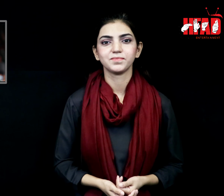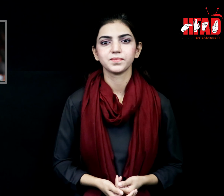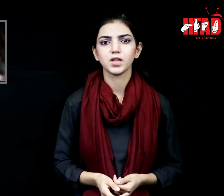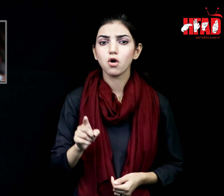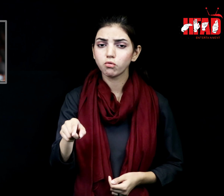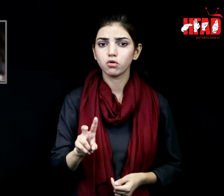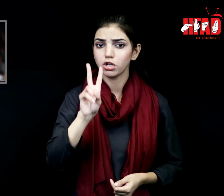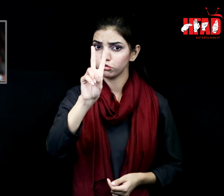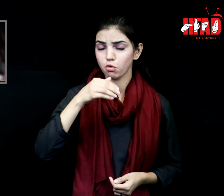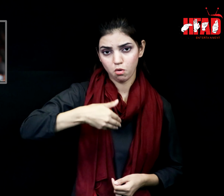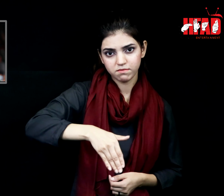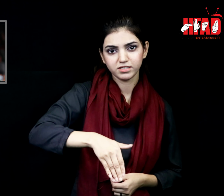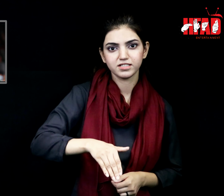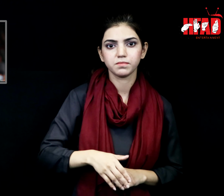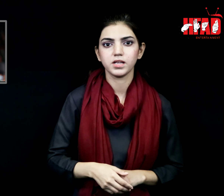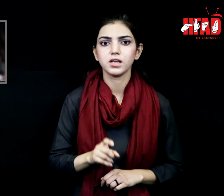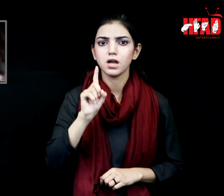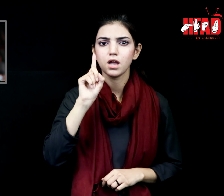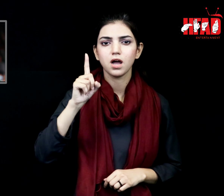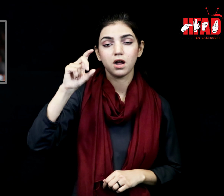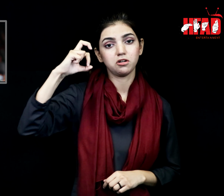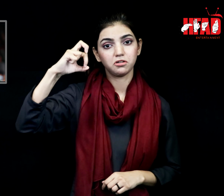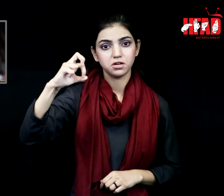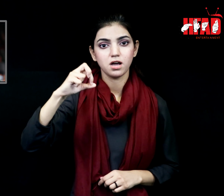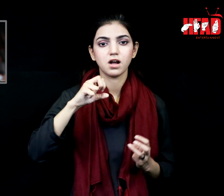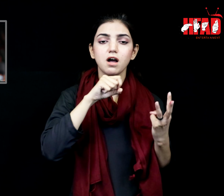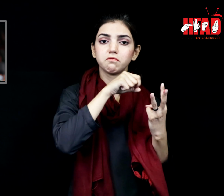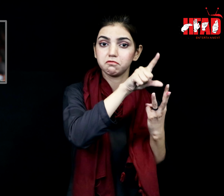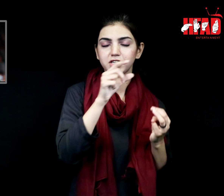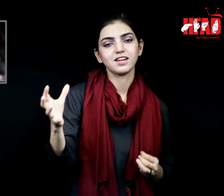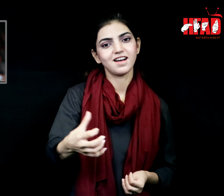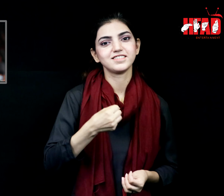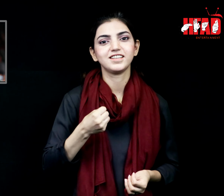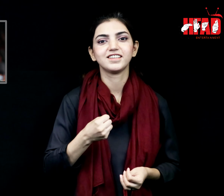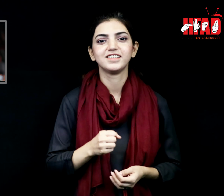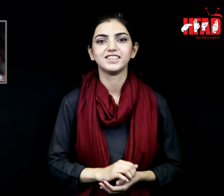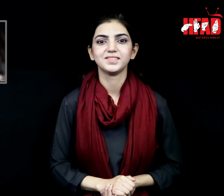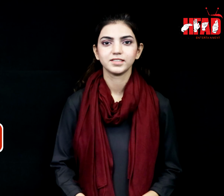He took 18 wickets in two matches.